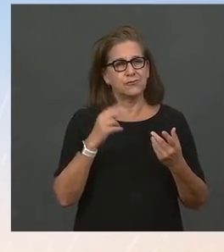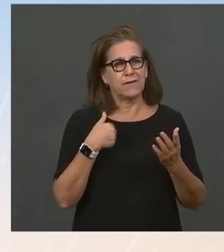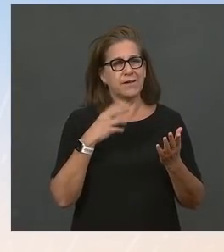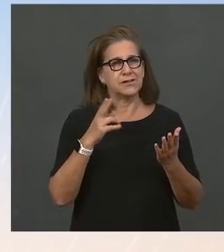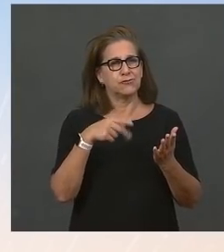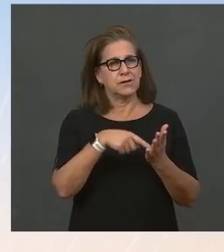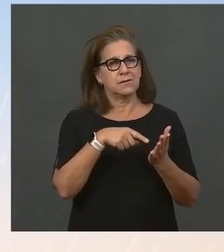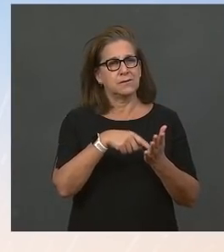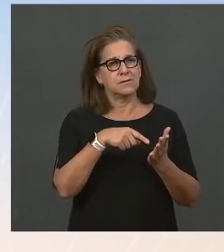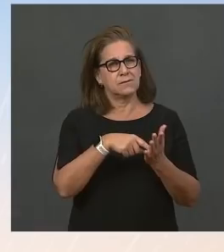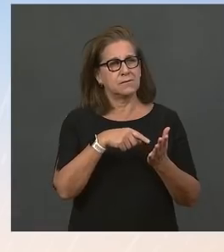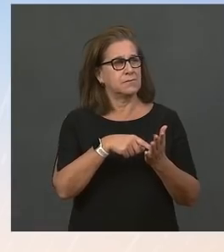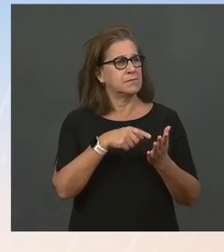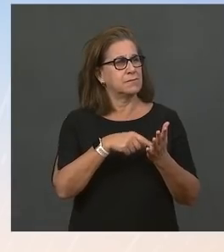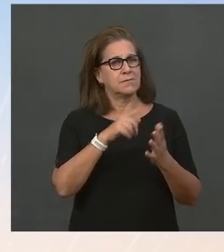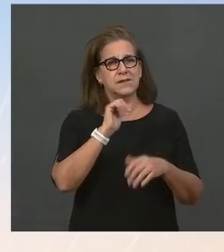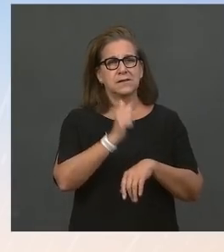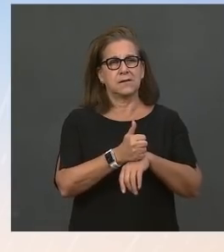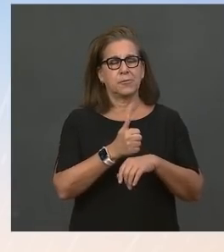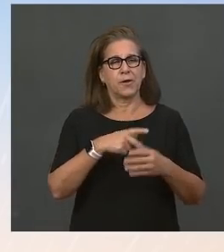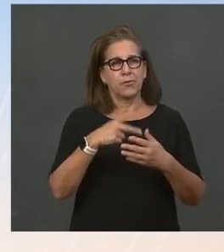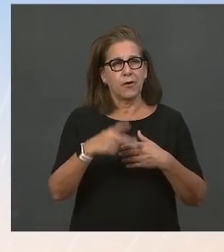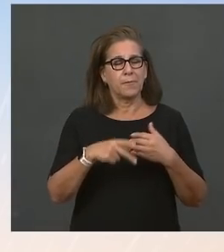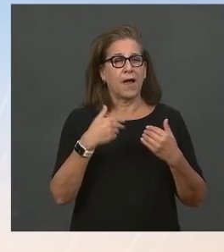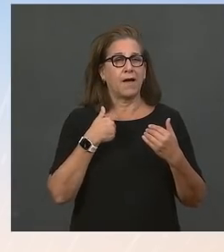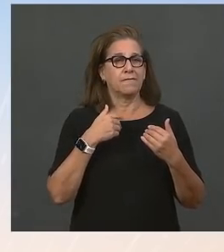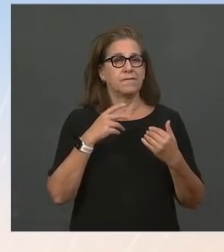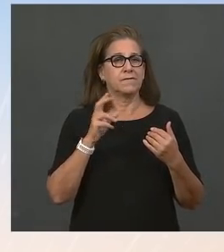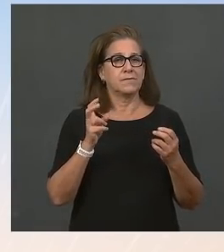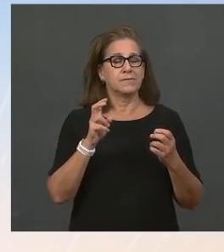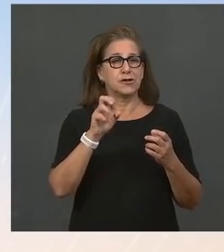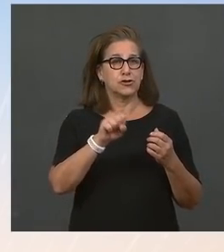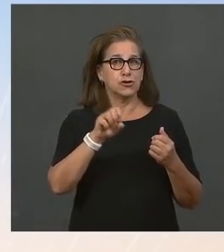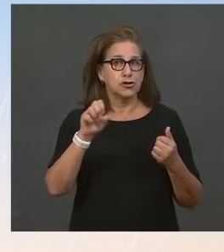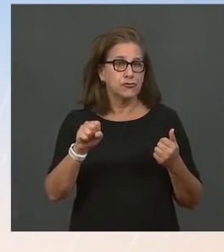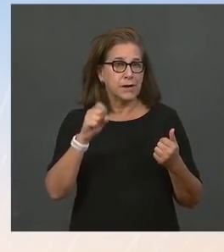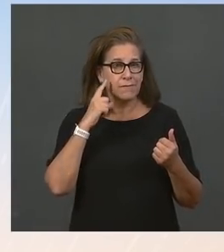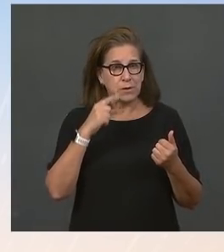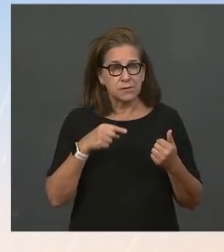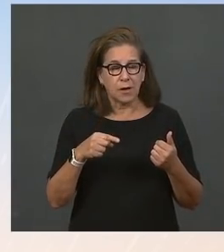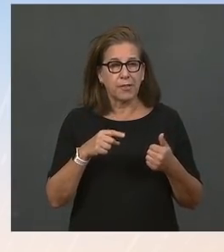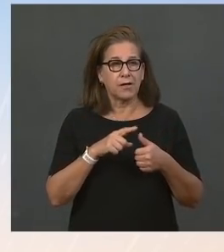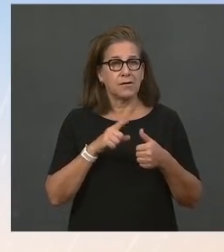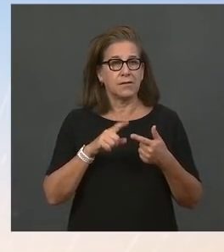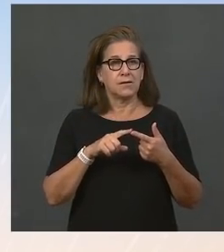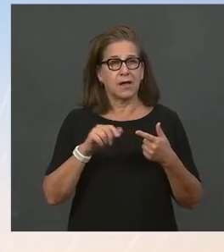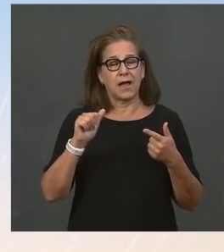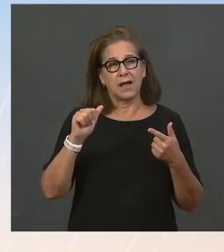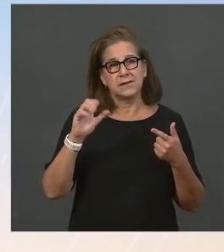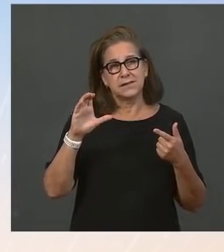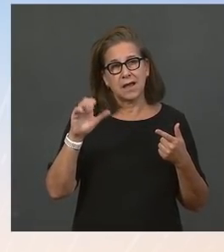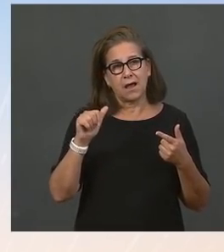Look at Social Security, look at the Affordable Care Act: These are all historic programs that have then been built on domestically.